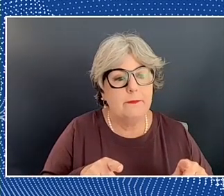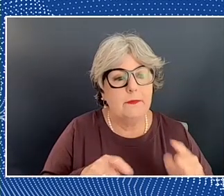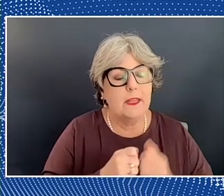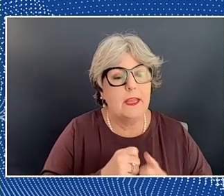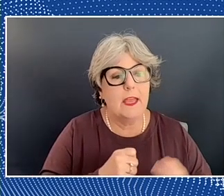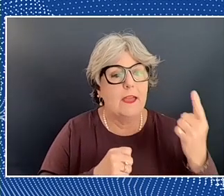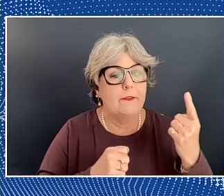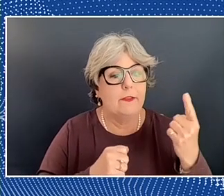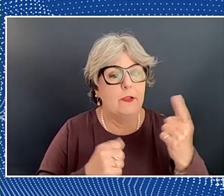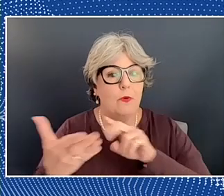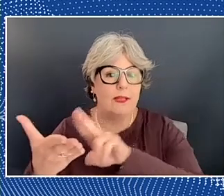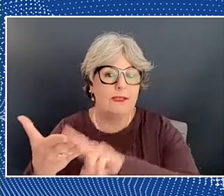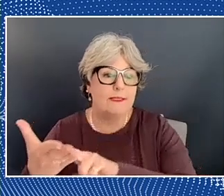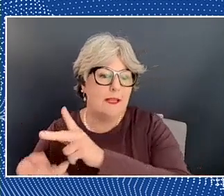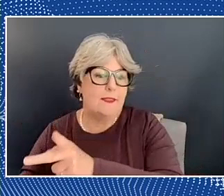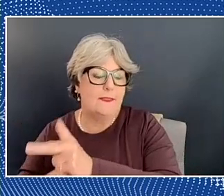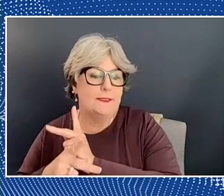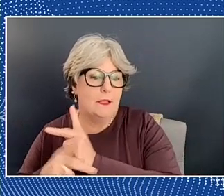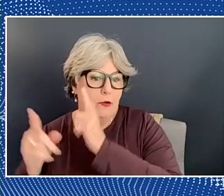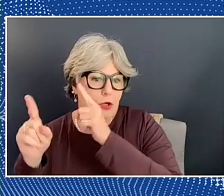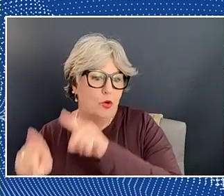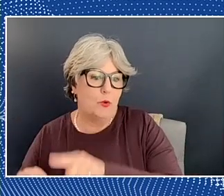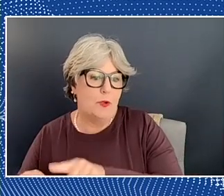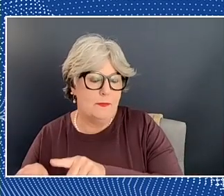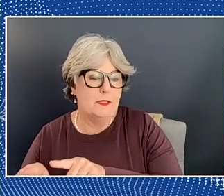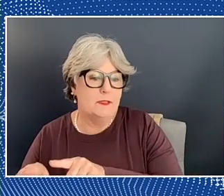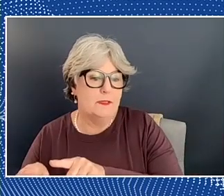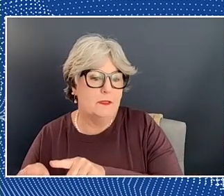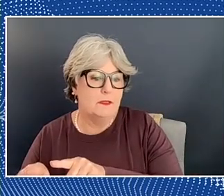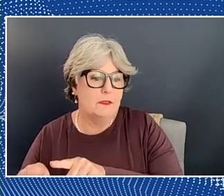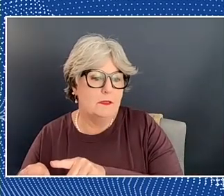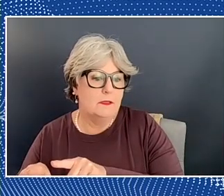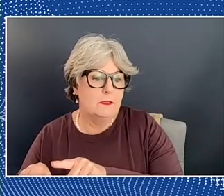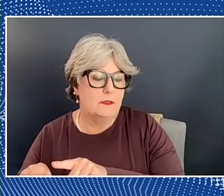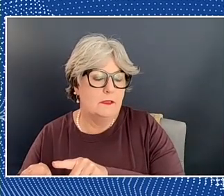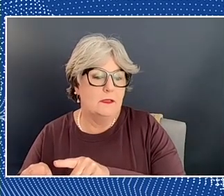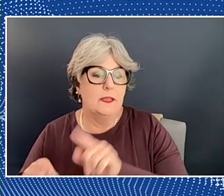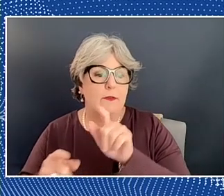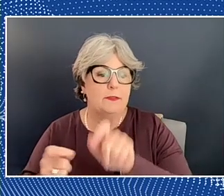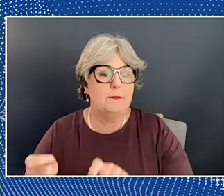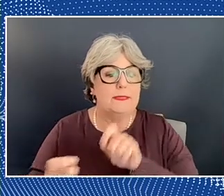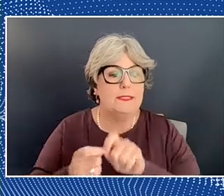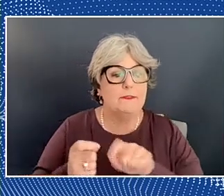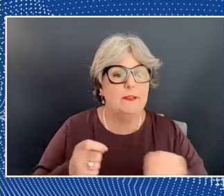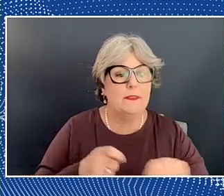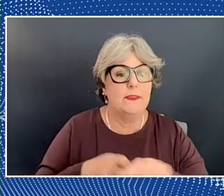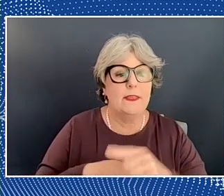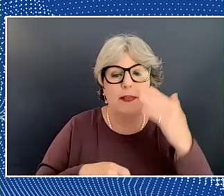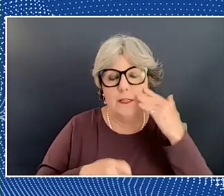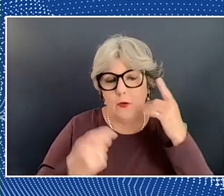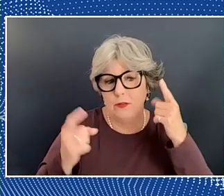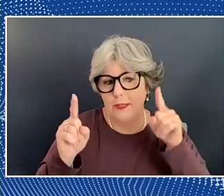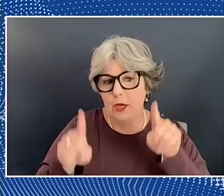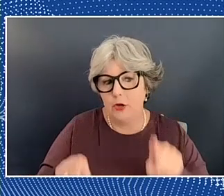agreements, you know, know- that was a very specific- and to which they knowingly agreed. And there- these loan agreements